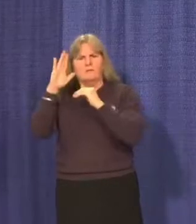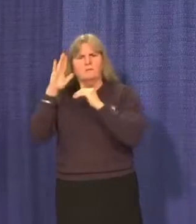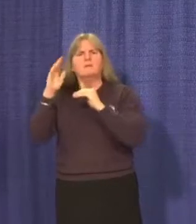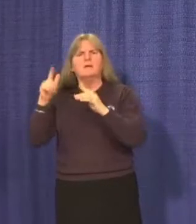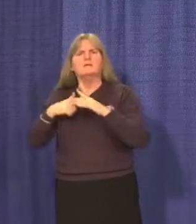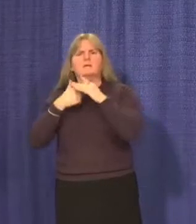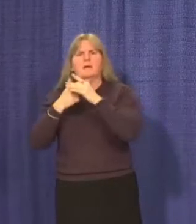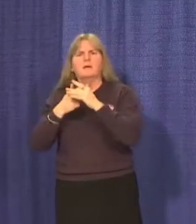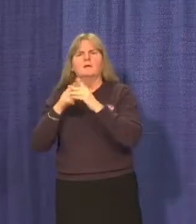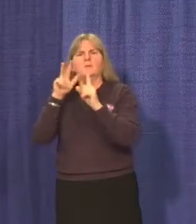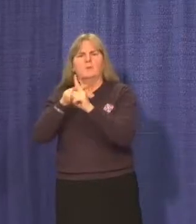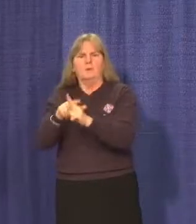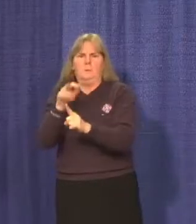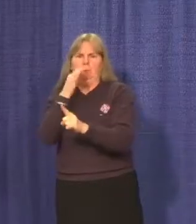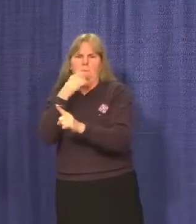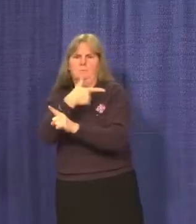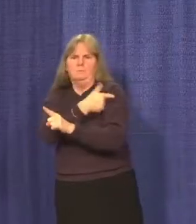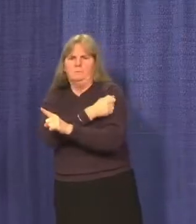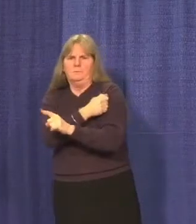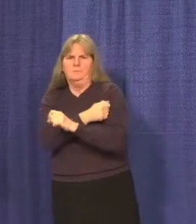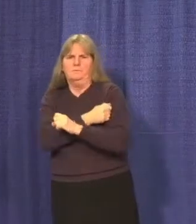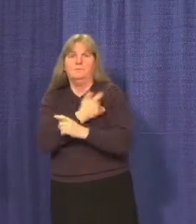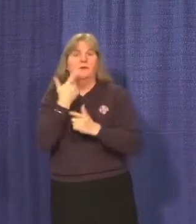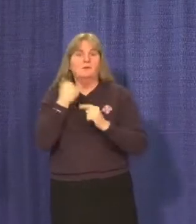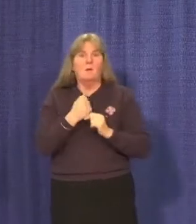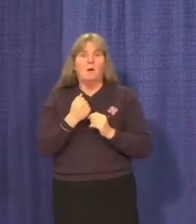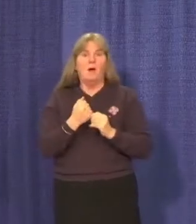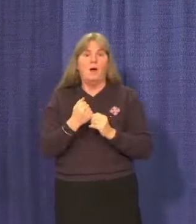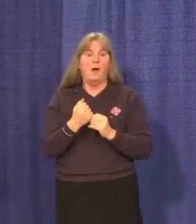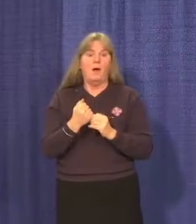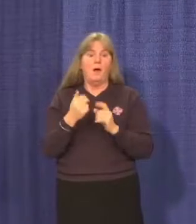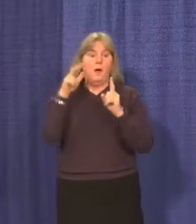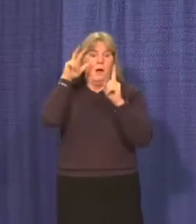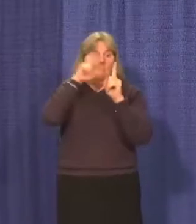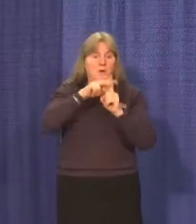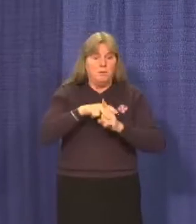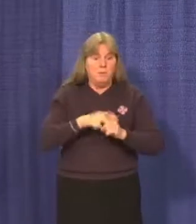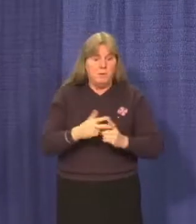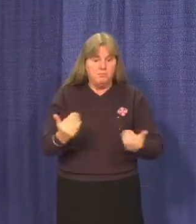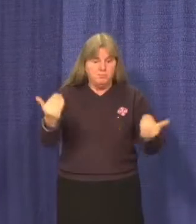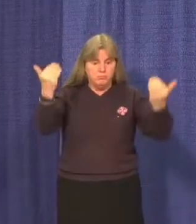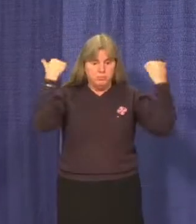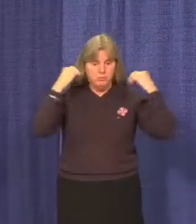70 years of age. To avoid an overload of bookings, the system will be